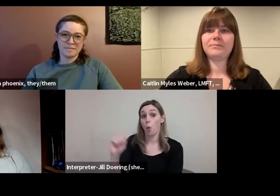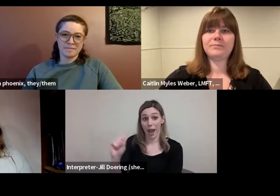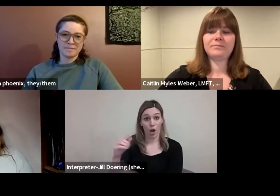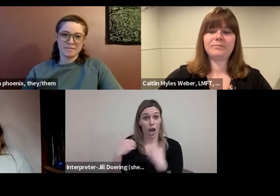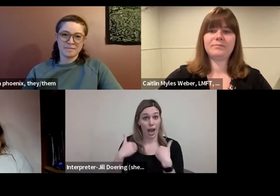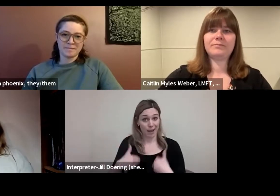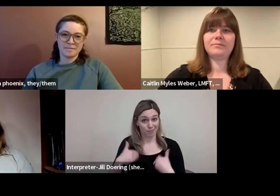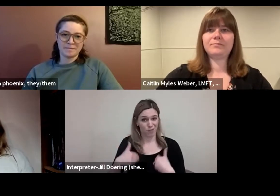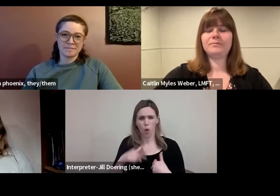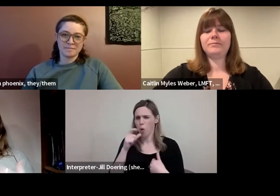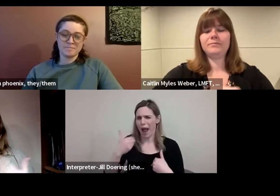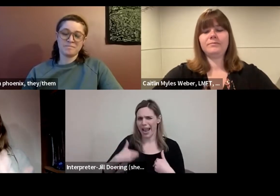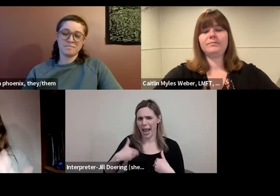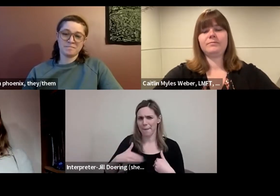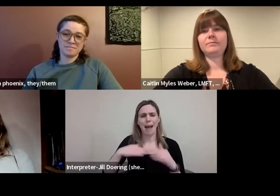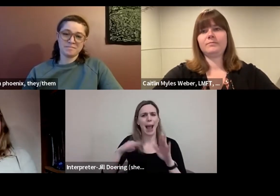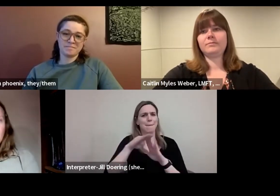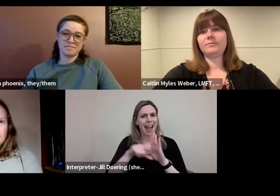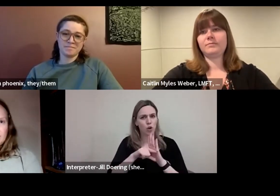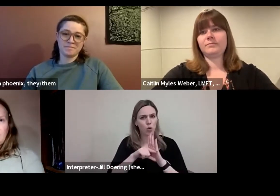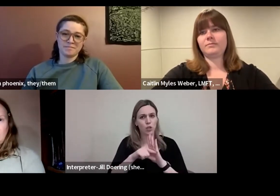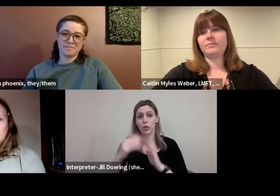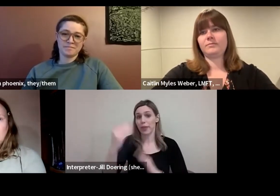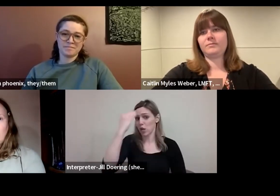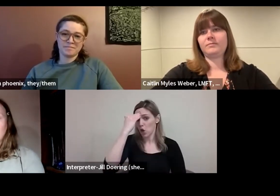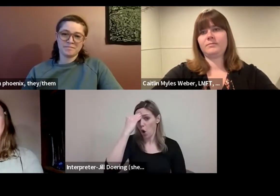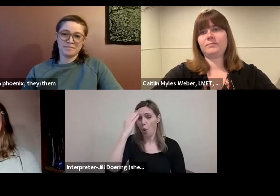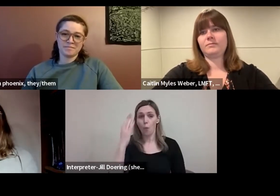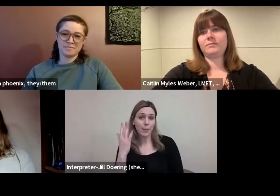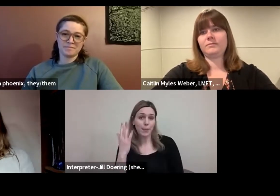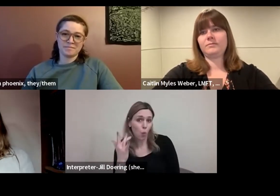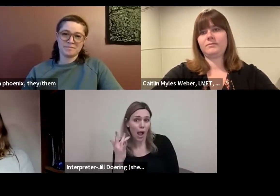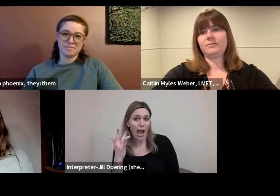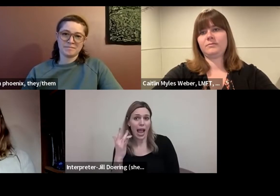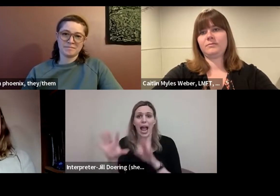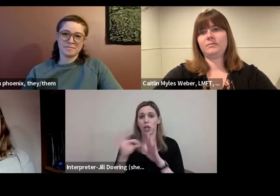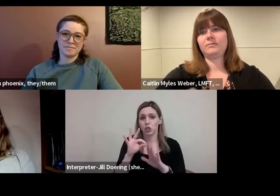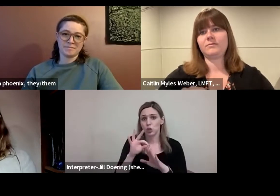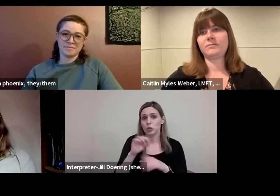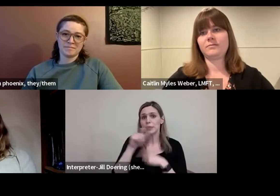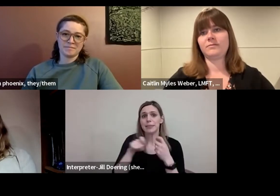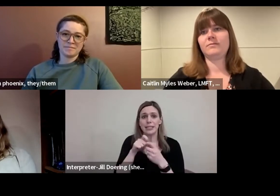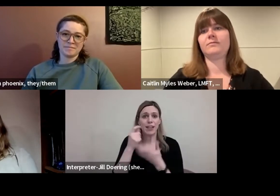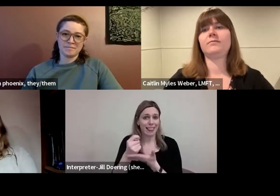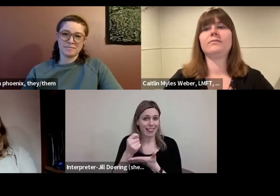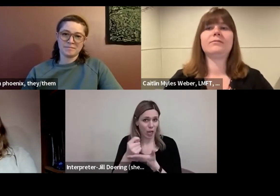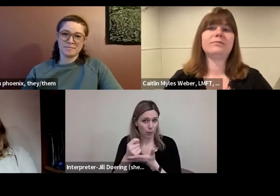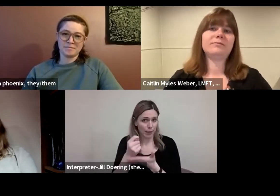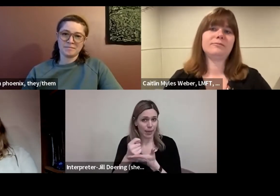just so that they not only know my modalities, but also where a lot of my experience and understanding comes from.